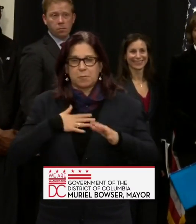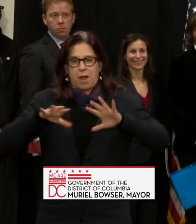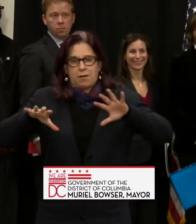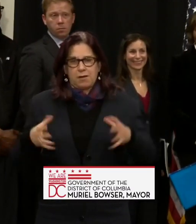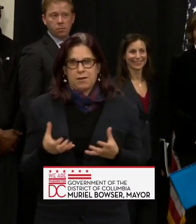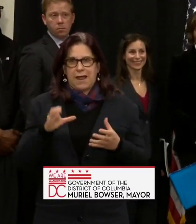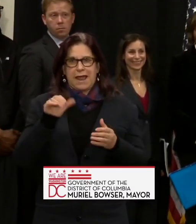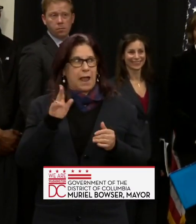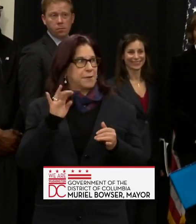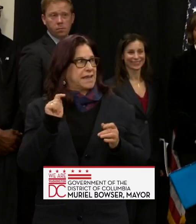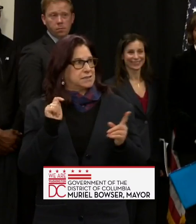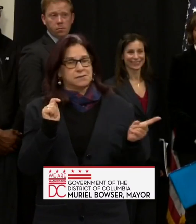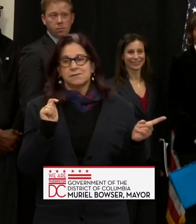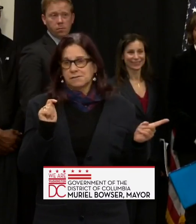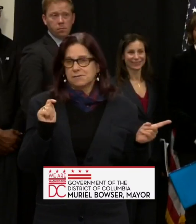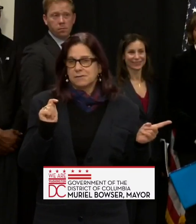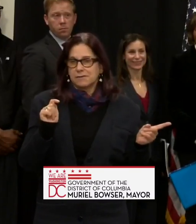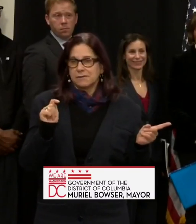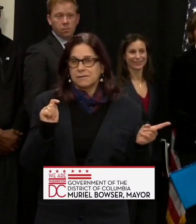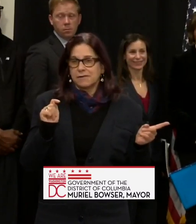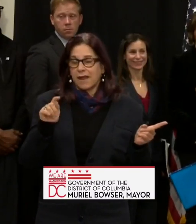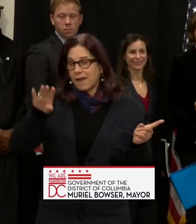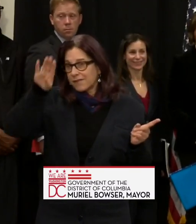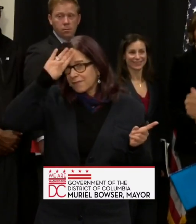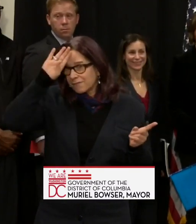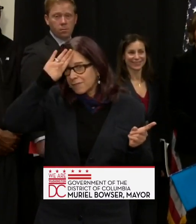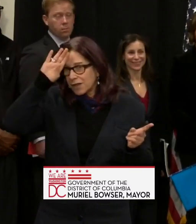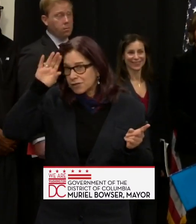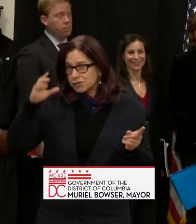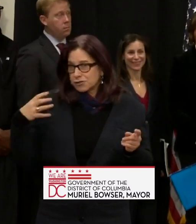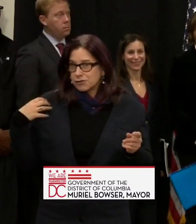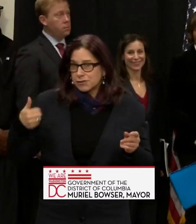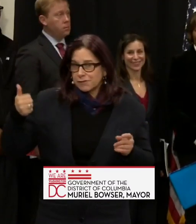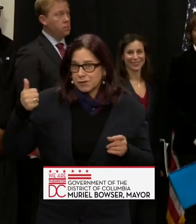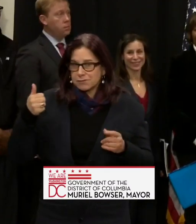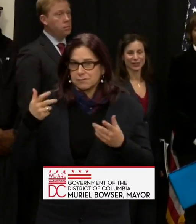SQUIRRELLED AWAY DOING A TABLE TOP EXERCISE GOING THROUGH THESE